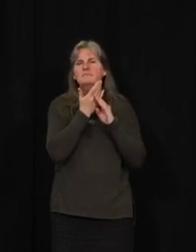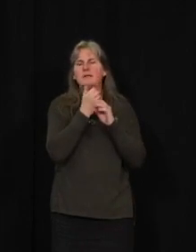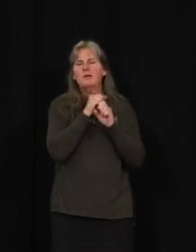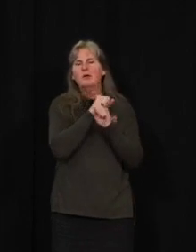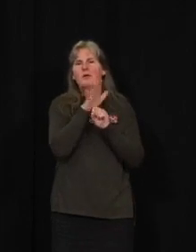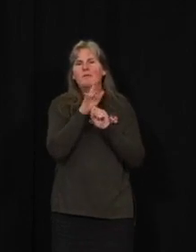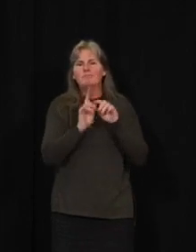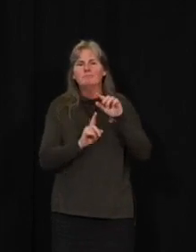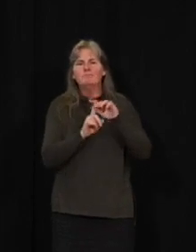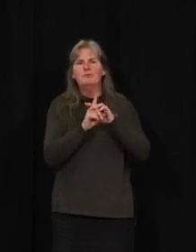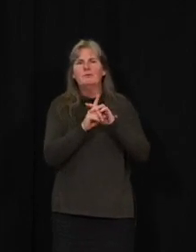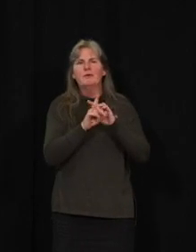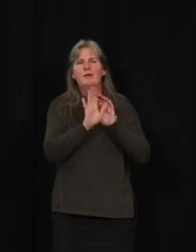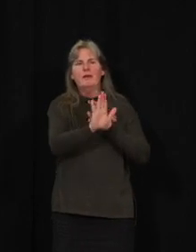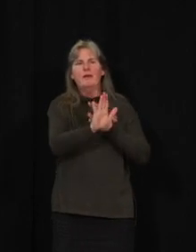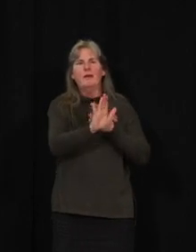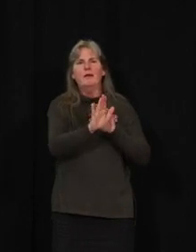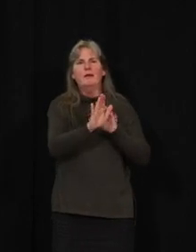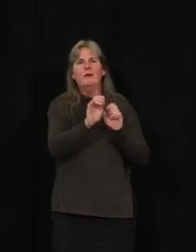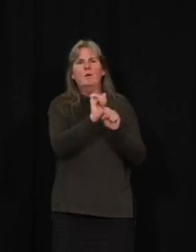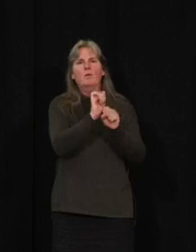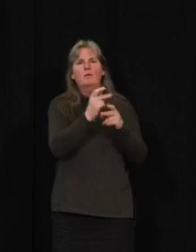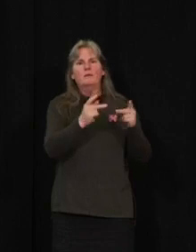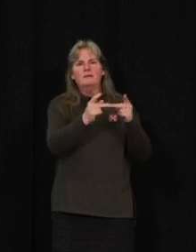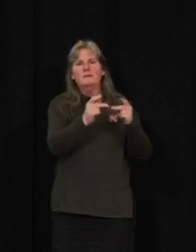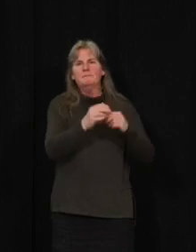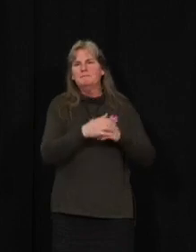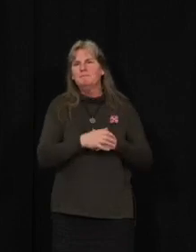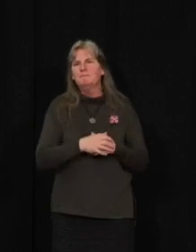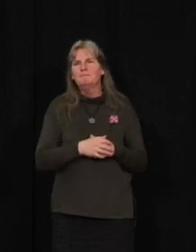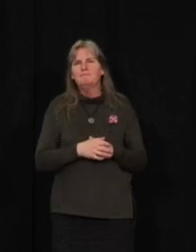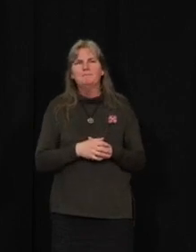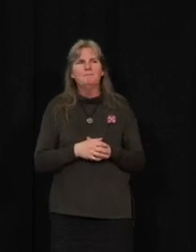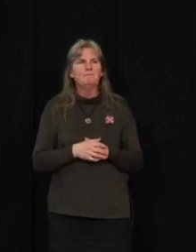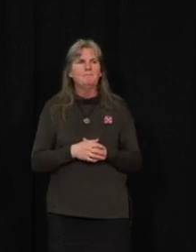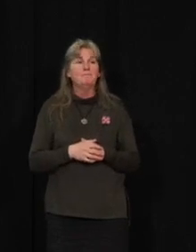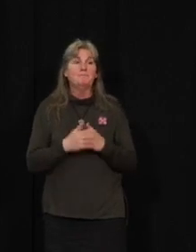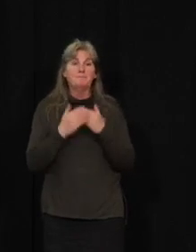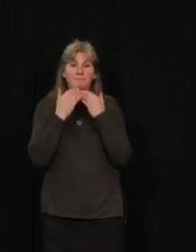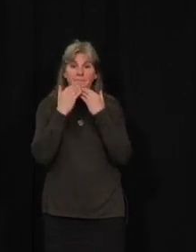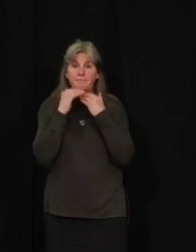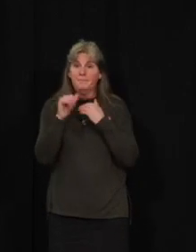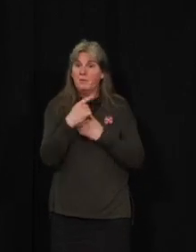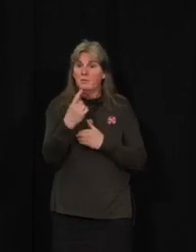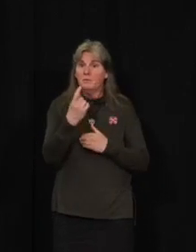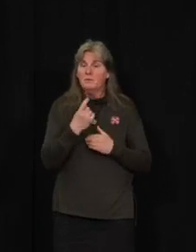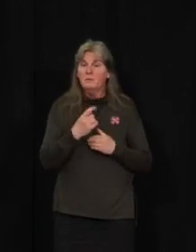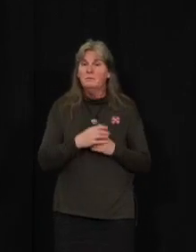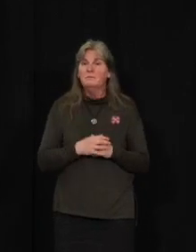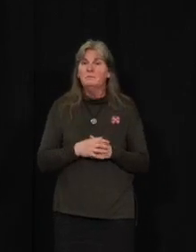environment. [ Speaking French ] Reporter: